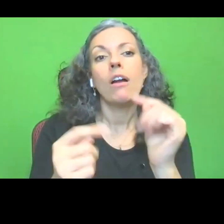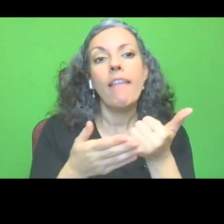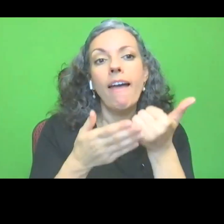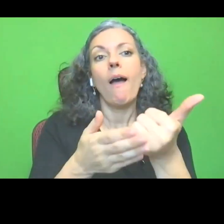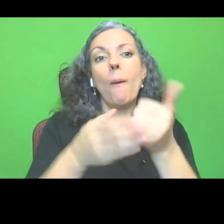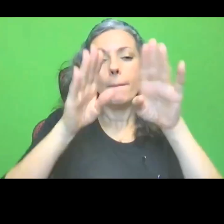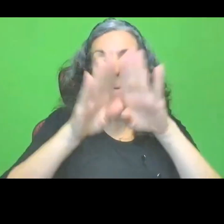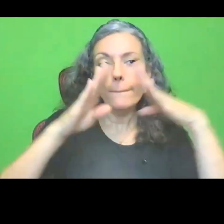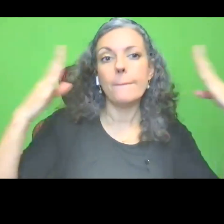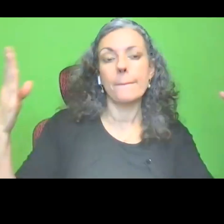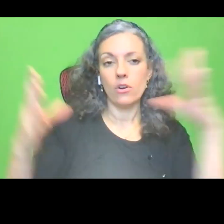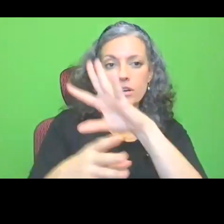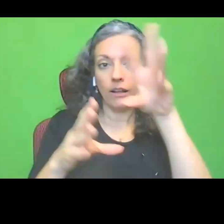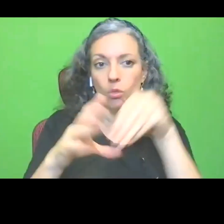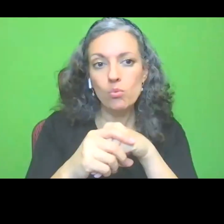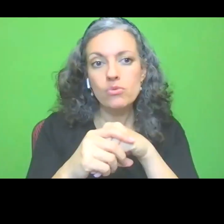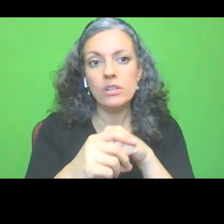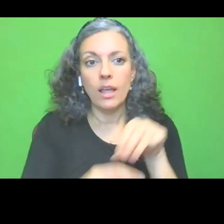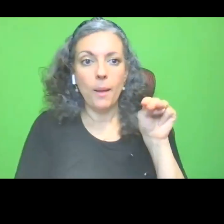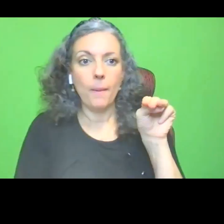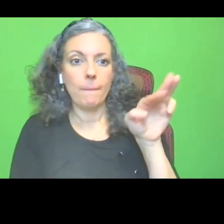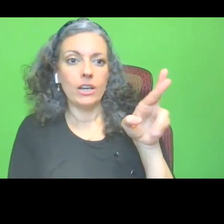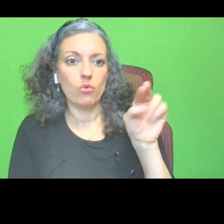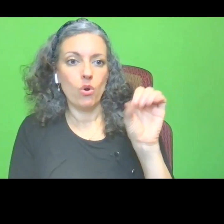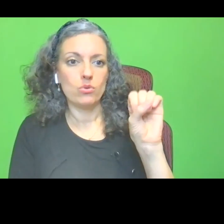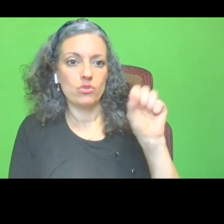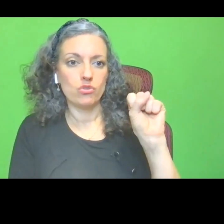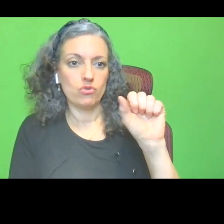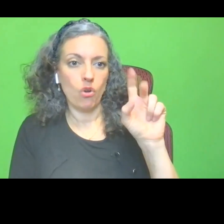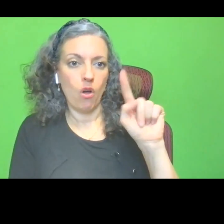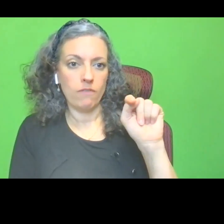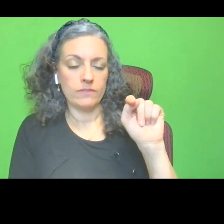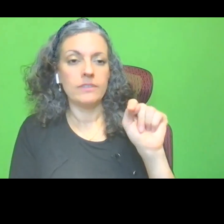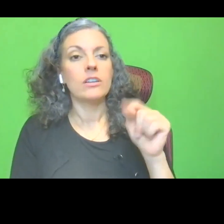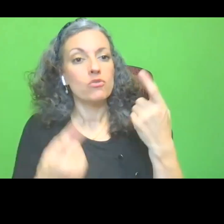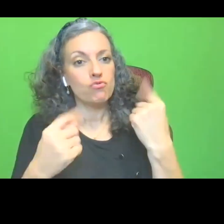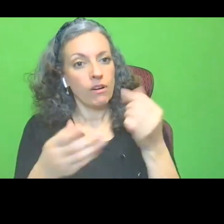Microsoft has groups that are working to help employee people with disabilities and to bring more people with disabilities into their work place.